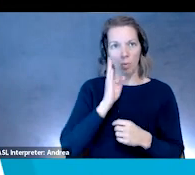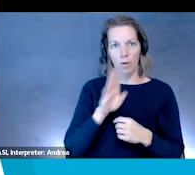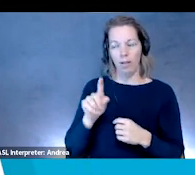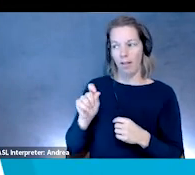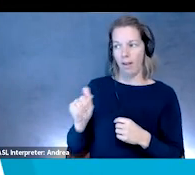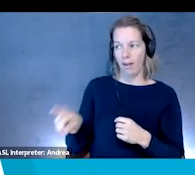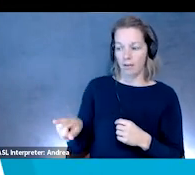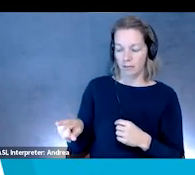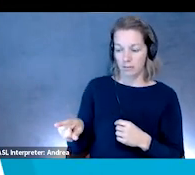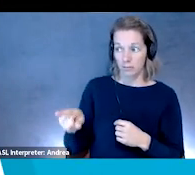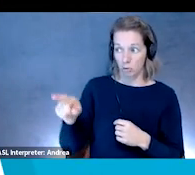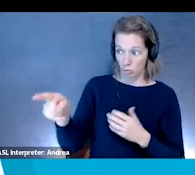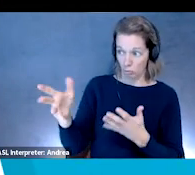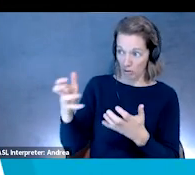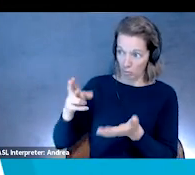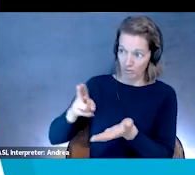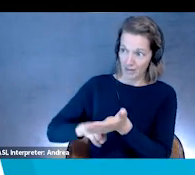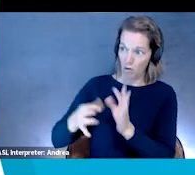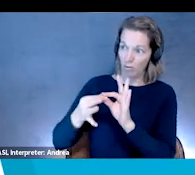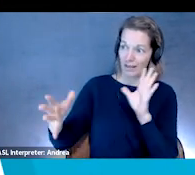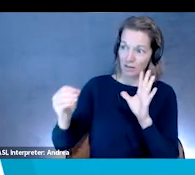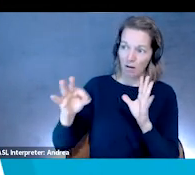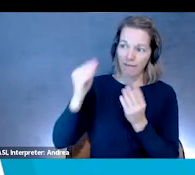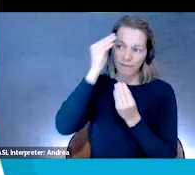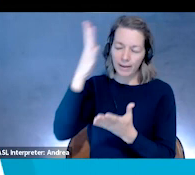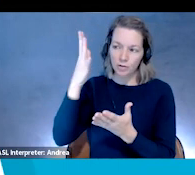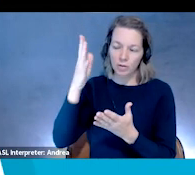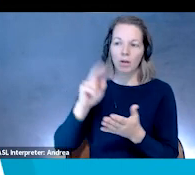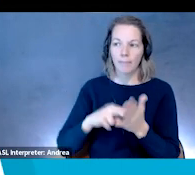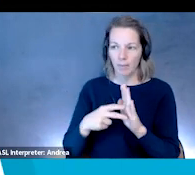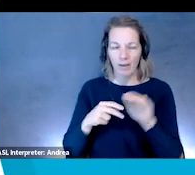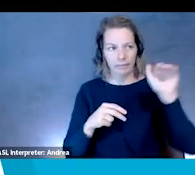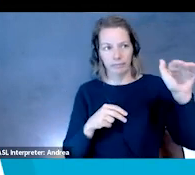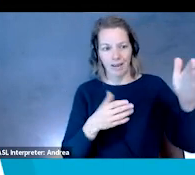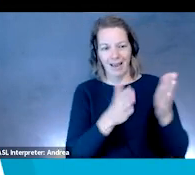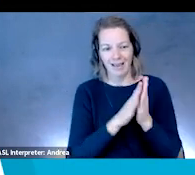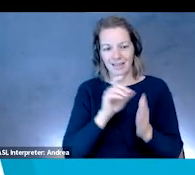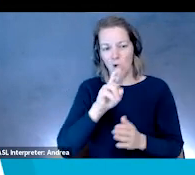ADVICE, TALK ABOUT NEXT STEPS AND THERE MAY BE SOME